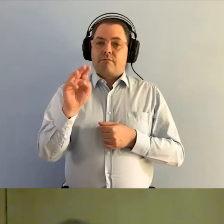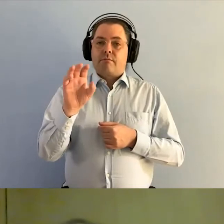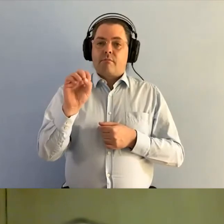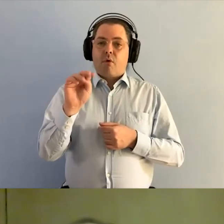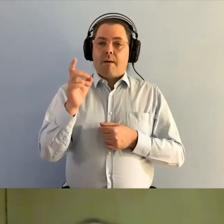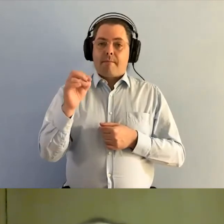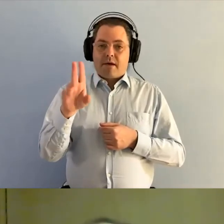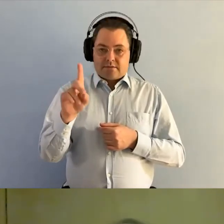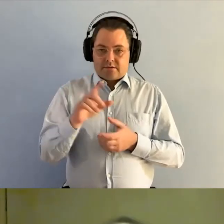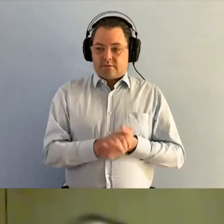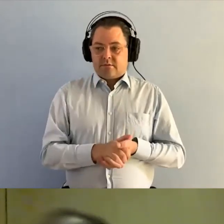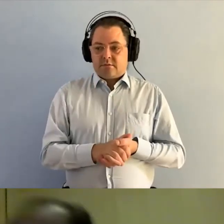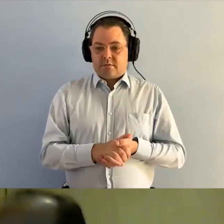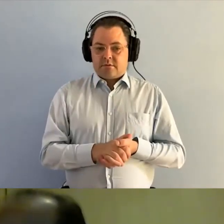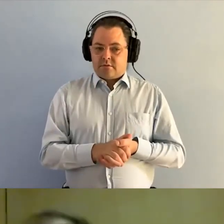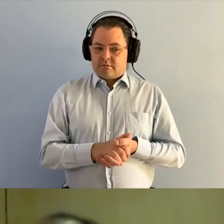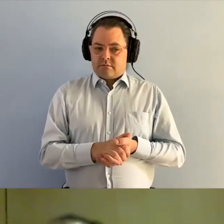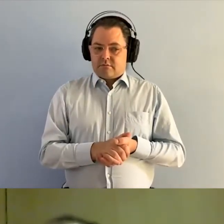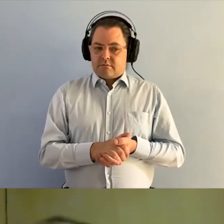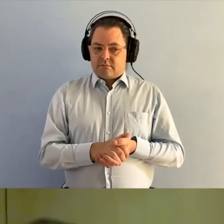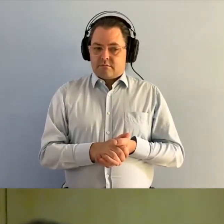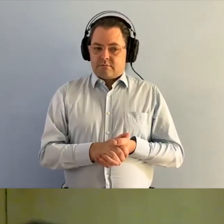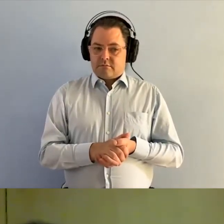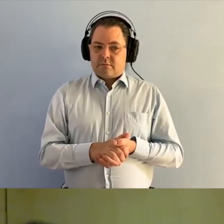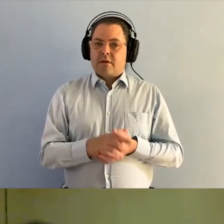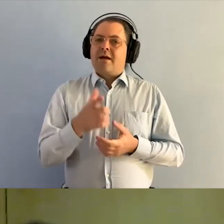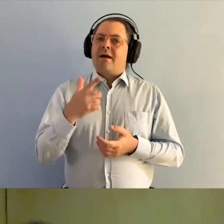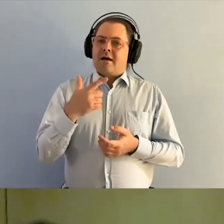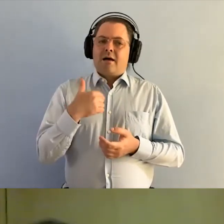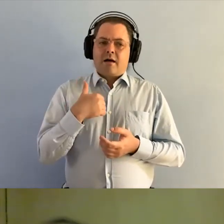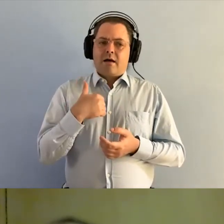. >> Hello.